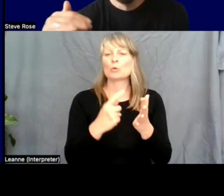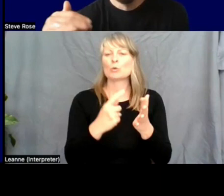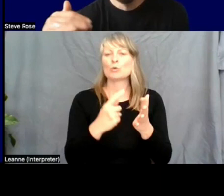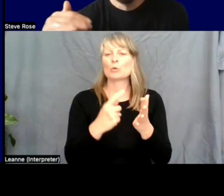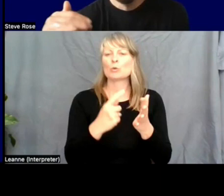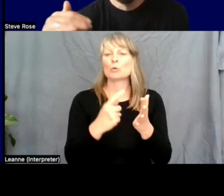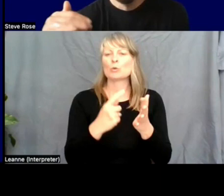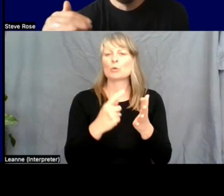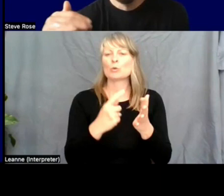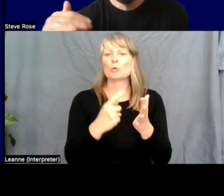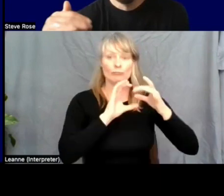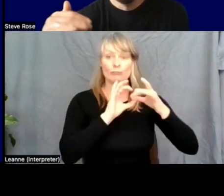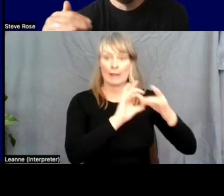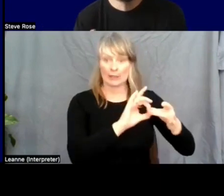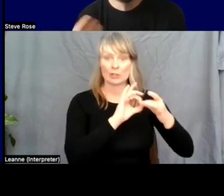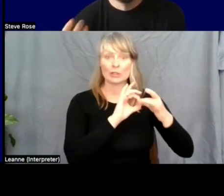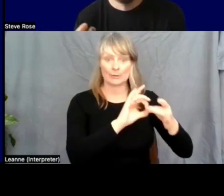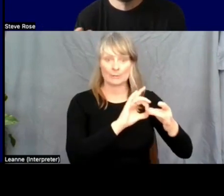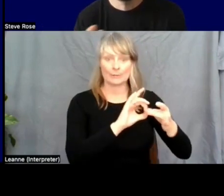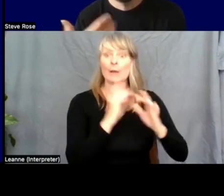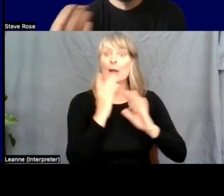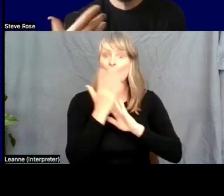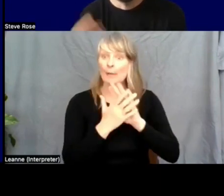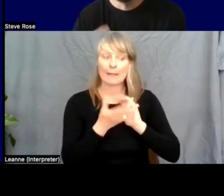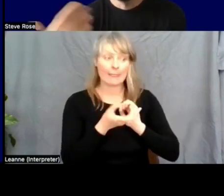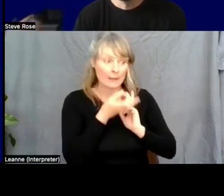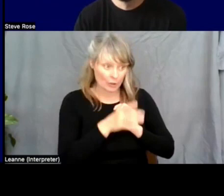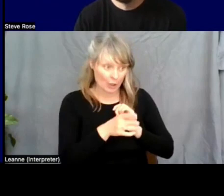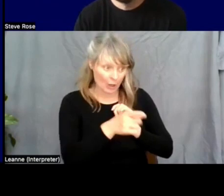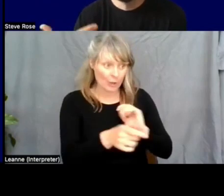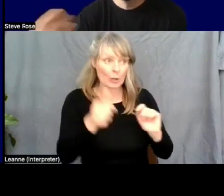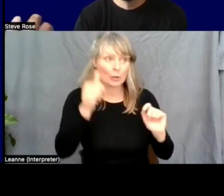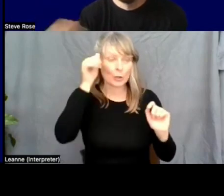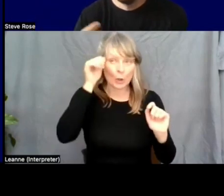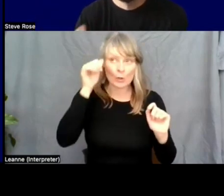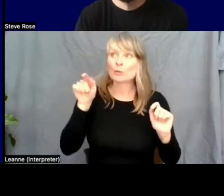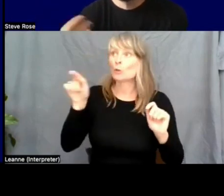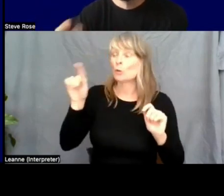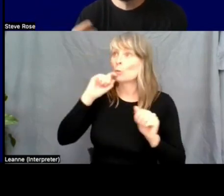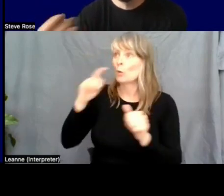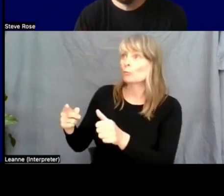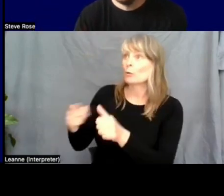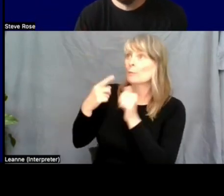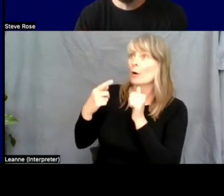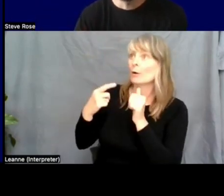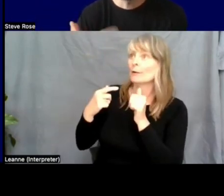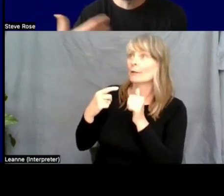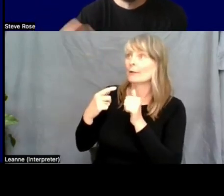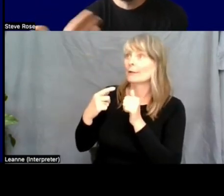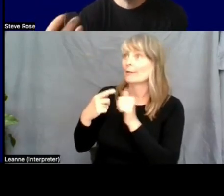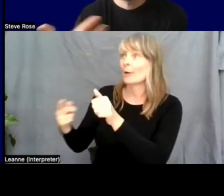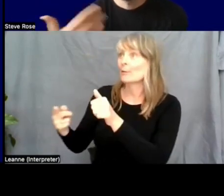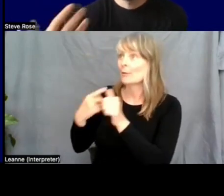the child begins to know how the other will respond and we begin to share things and also